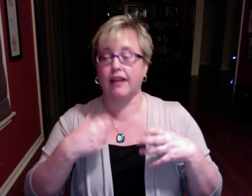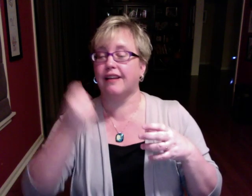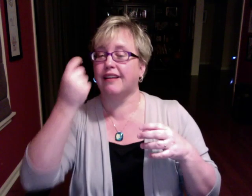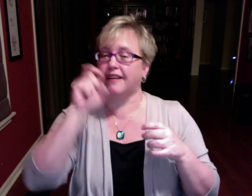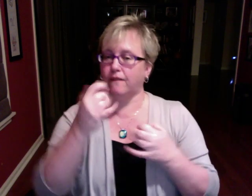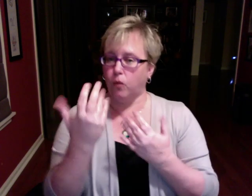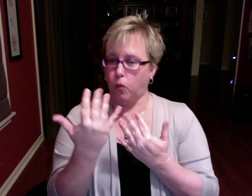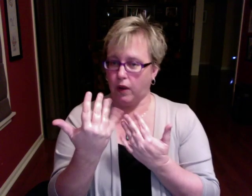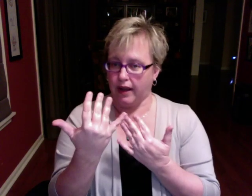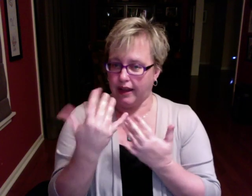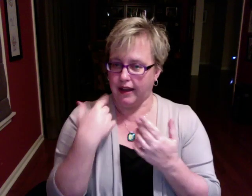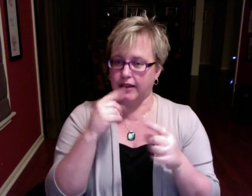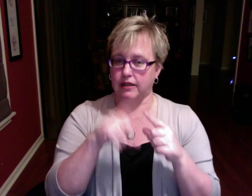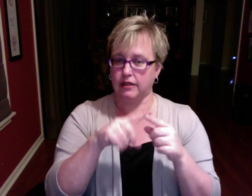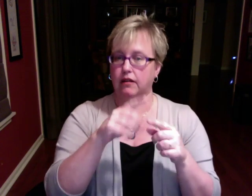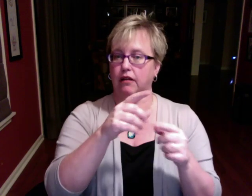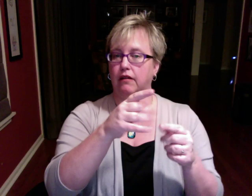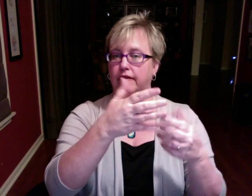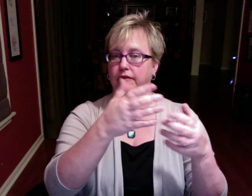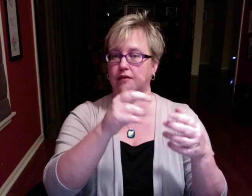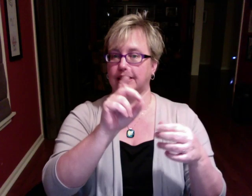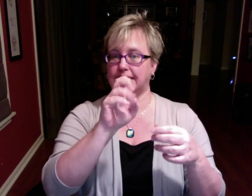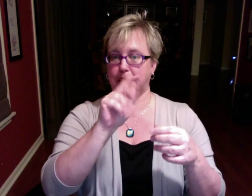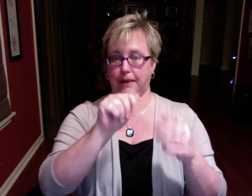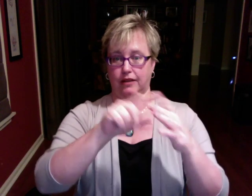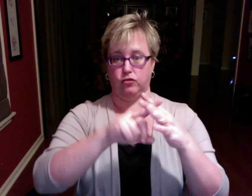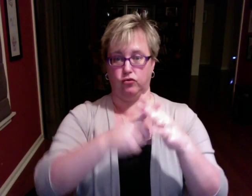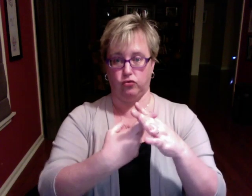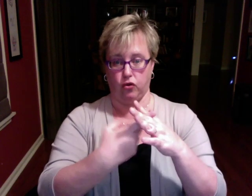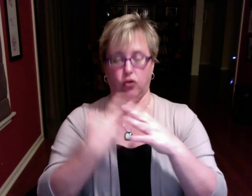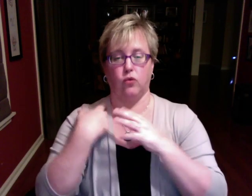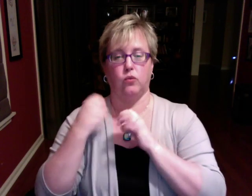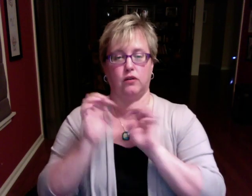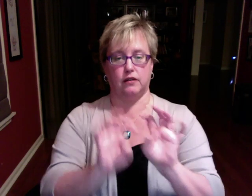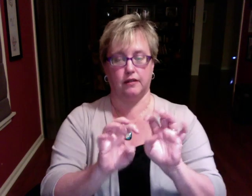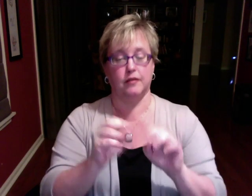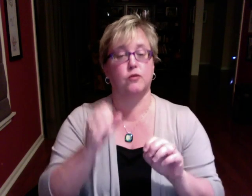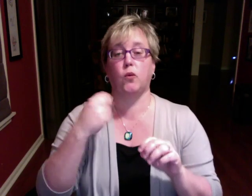We had to wait for the pre-debate events to be over with before we could sit there.